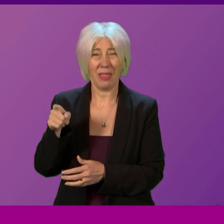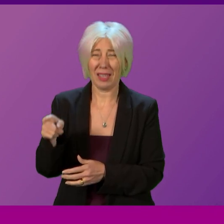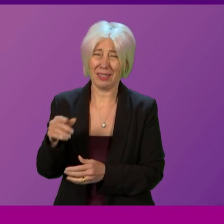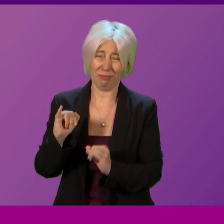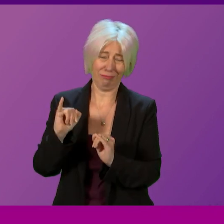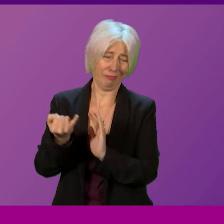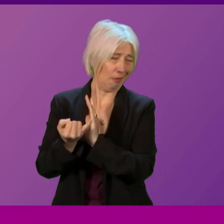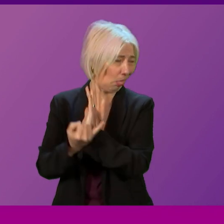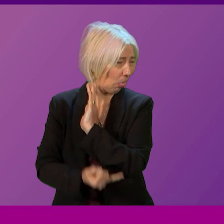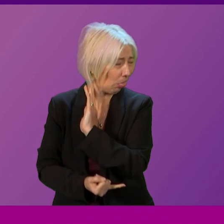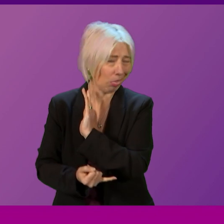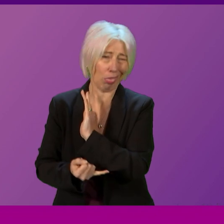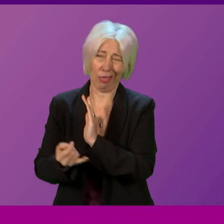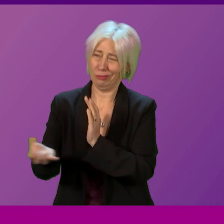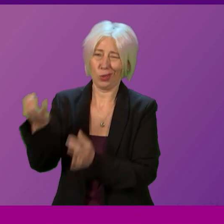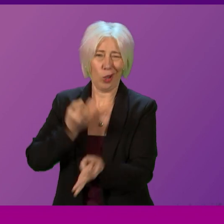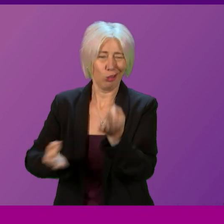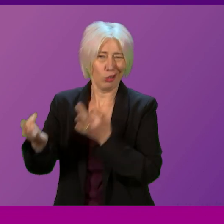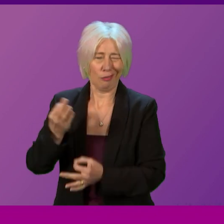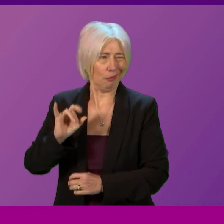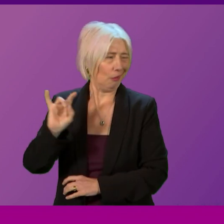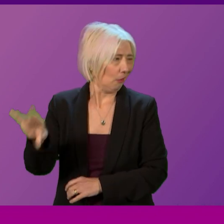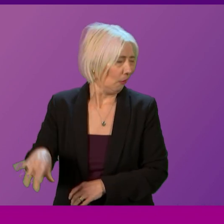and pathetic line of questioning.